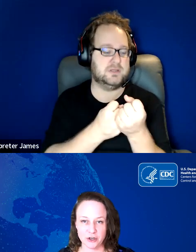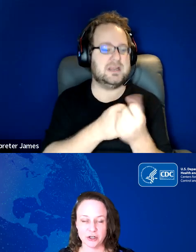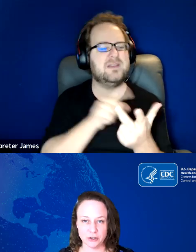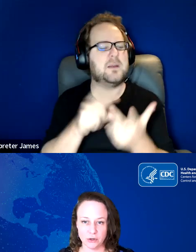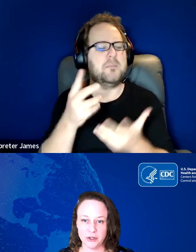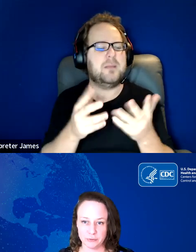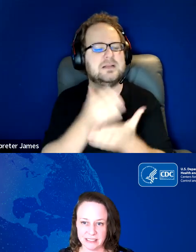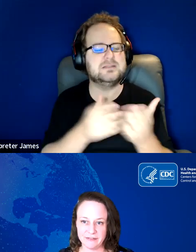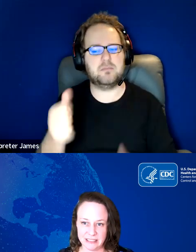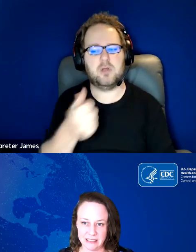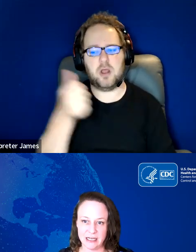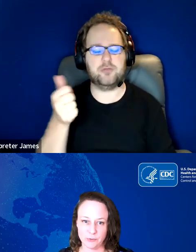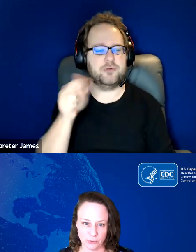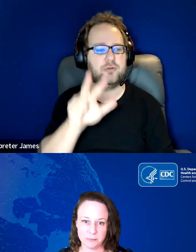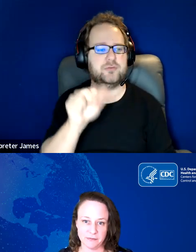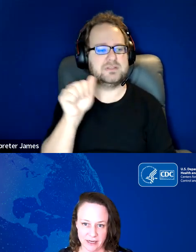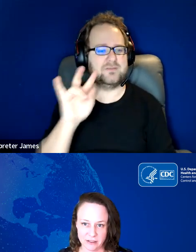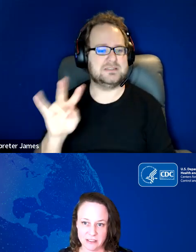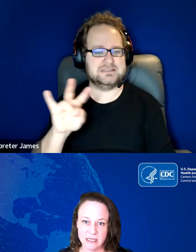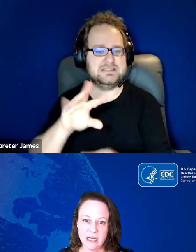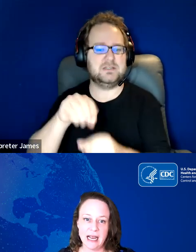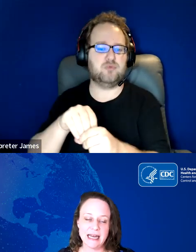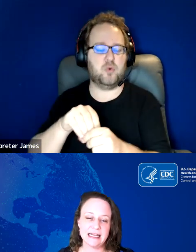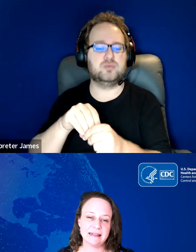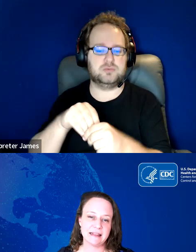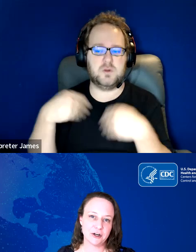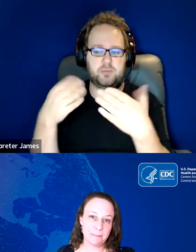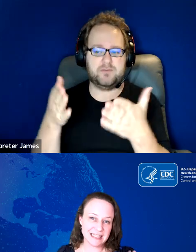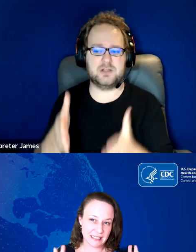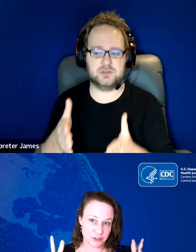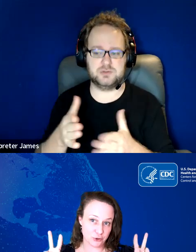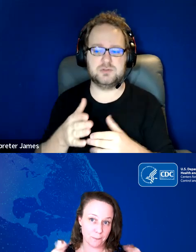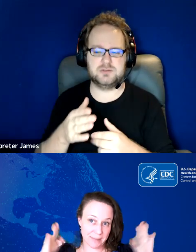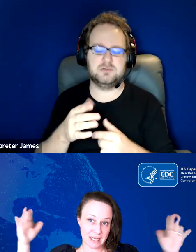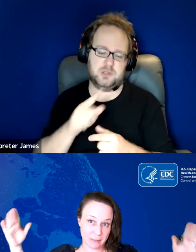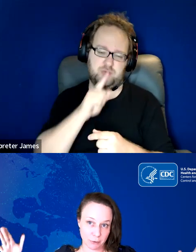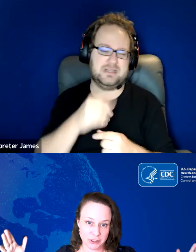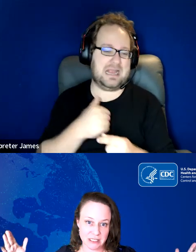other local three sentence rolled providers and there are basically two big approaches